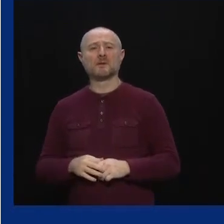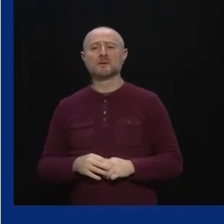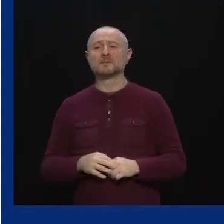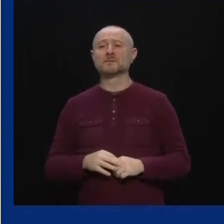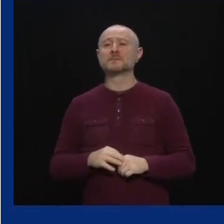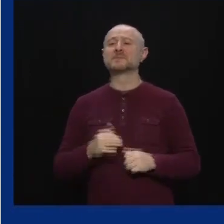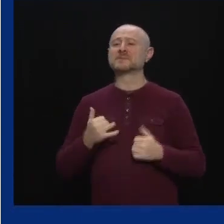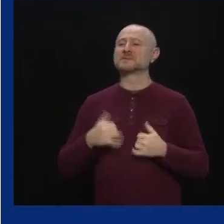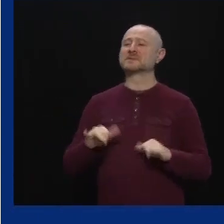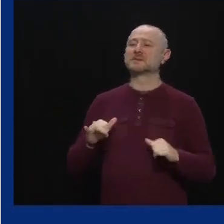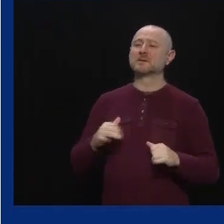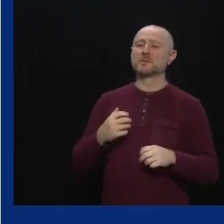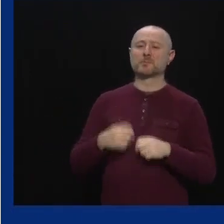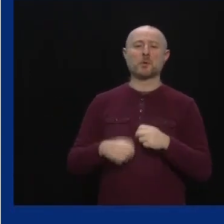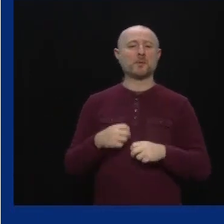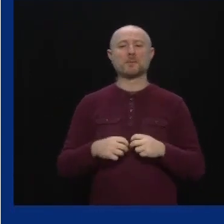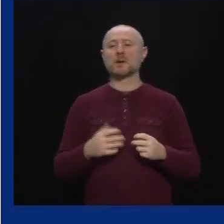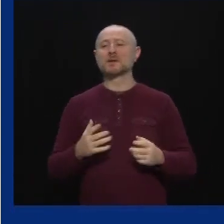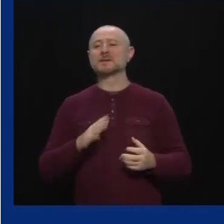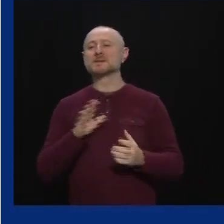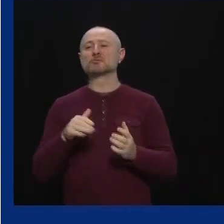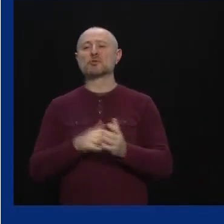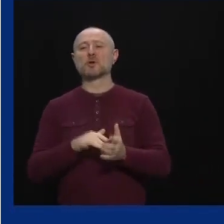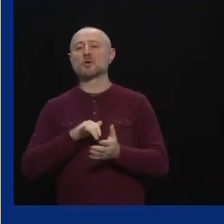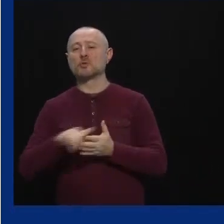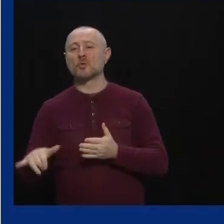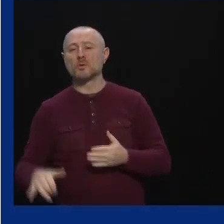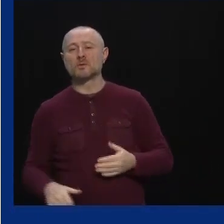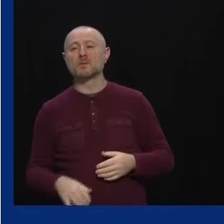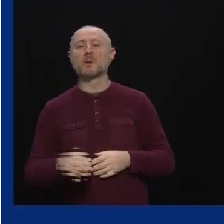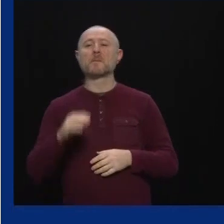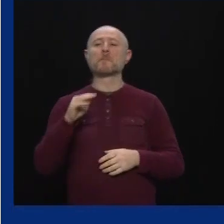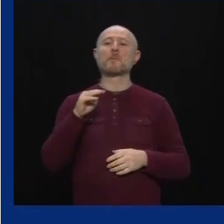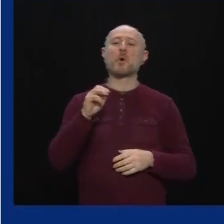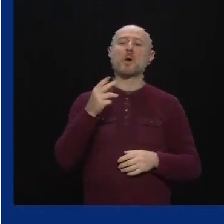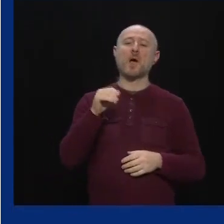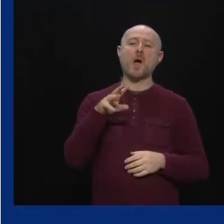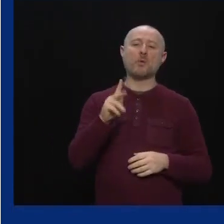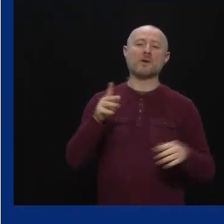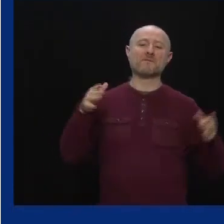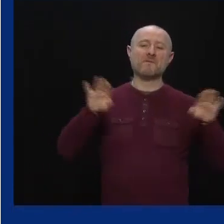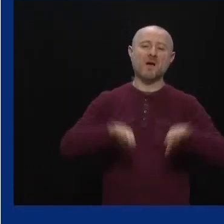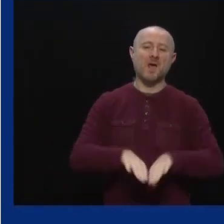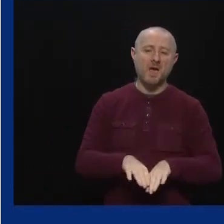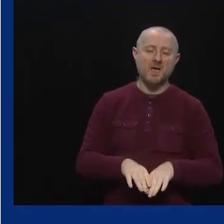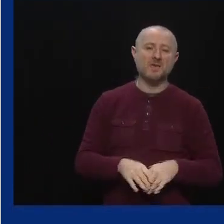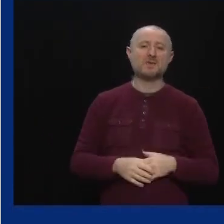DOWNSTATE, NUMBERS ARE TRENDING DOWN. SEE NEW YORK CITY, LONG ISLAND AT THE TOP THERE. THAT'S THE TREND YOU WANT TO SEE.